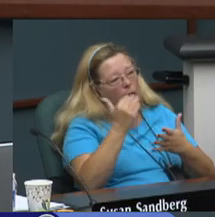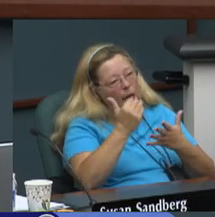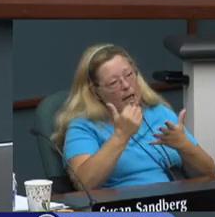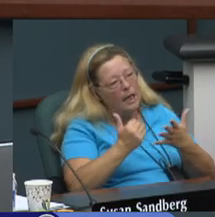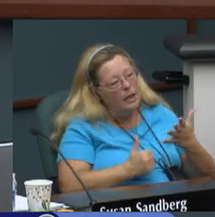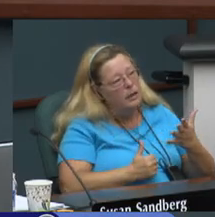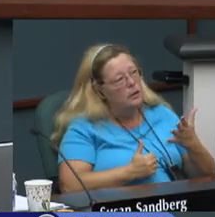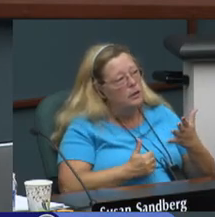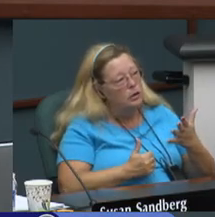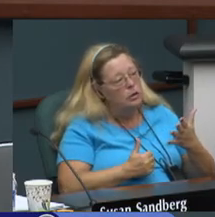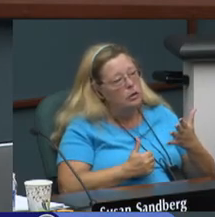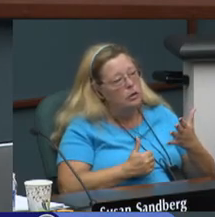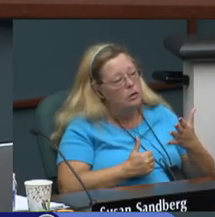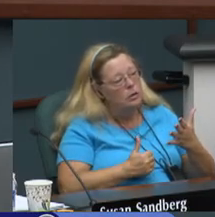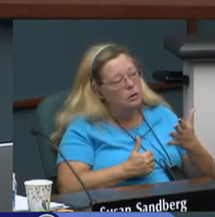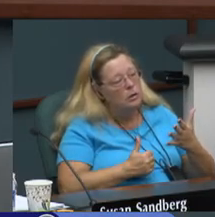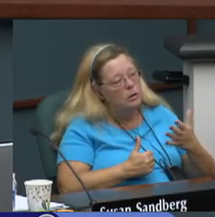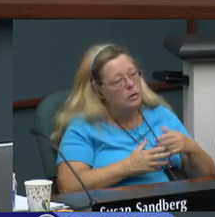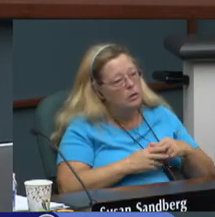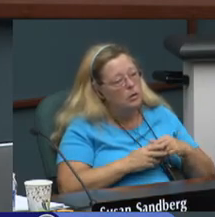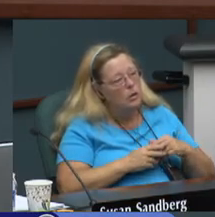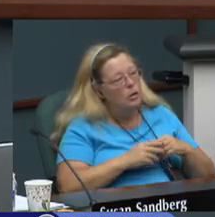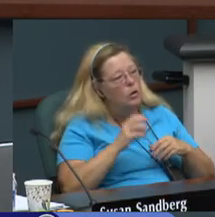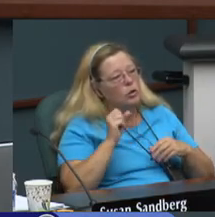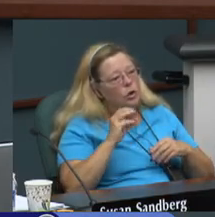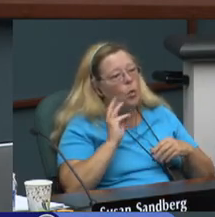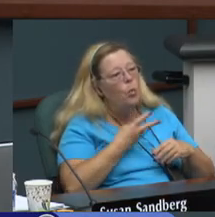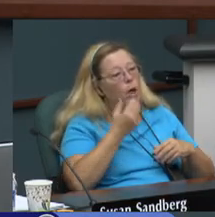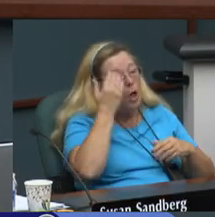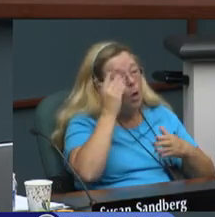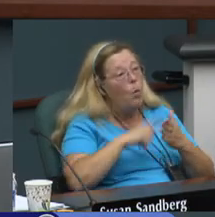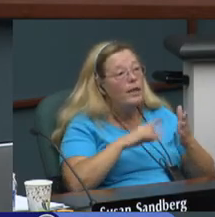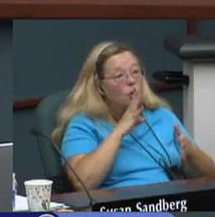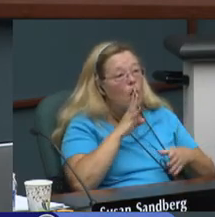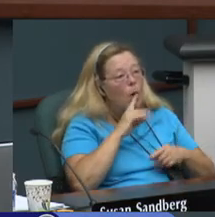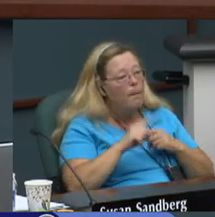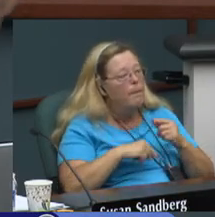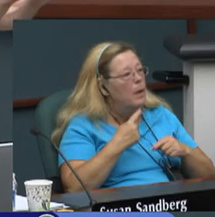you know so that we at least know we're talking about but I take it that the